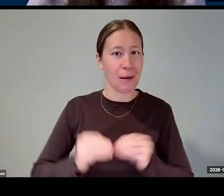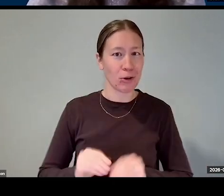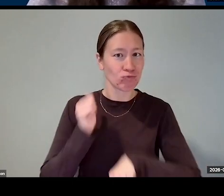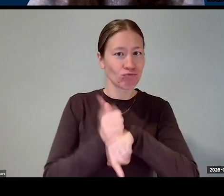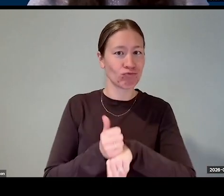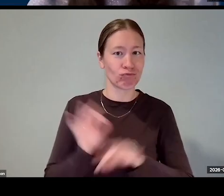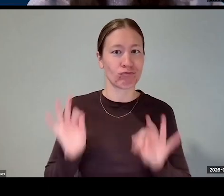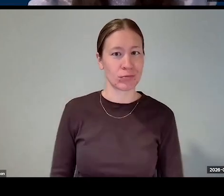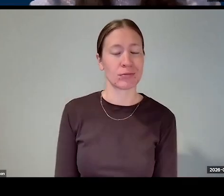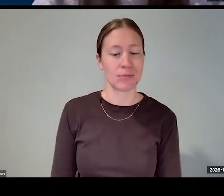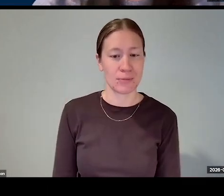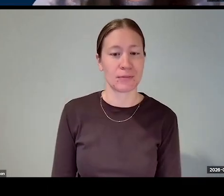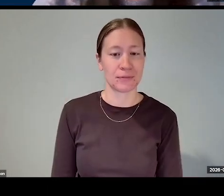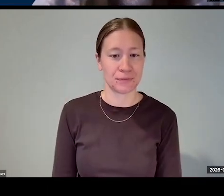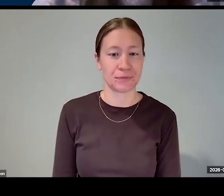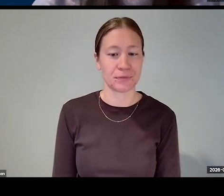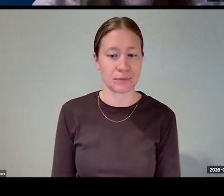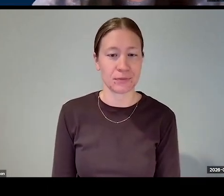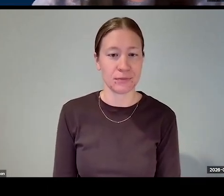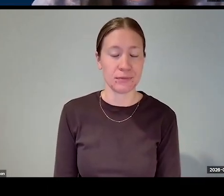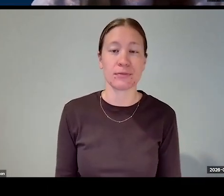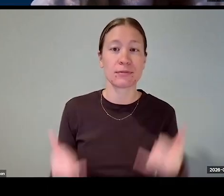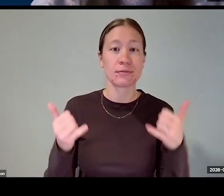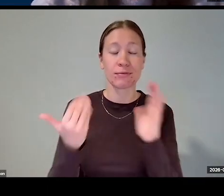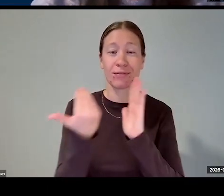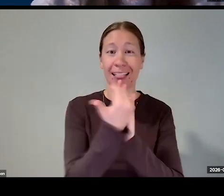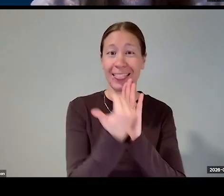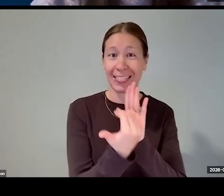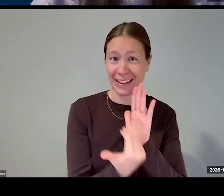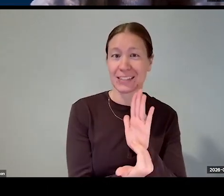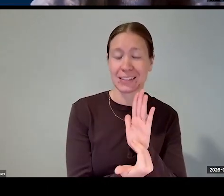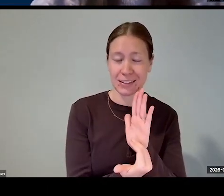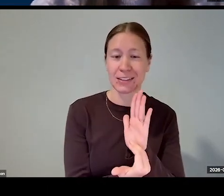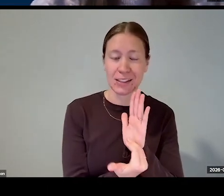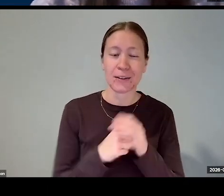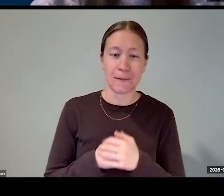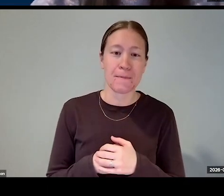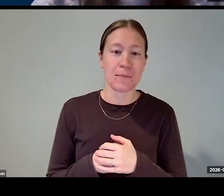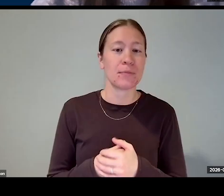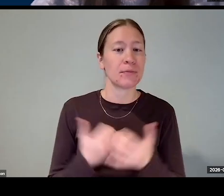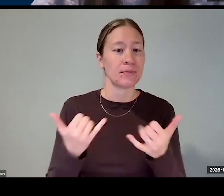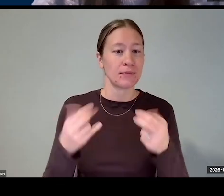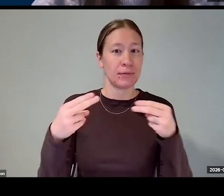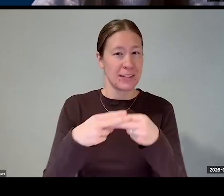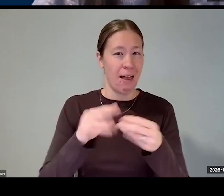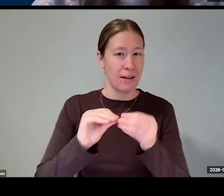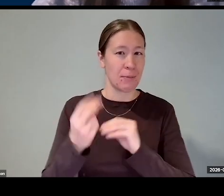All right, so moving onto list formatting. So right now on slide two I have a list of sports